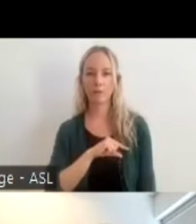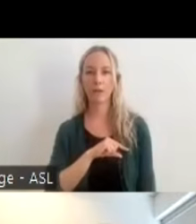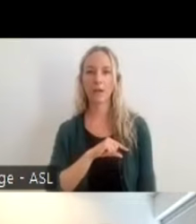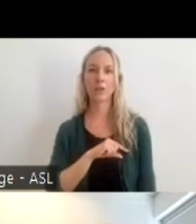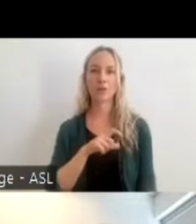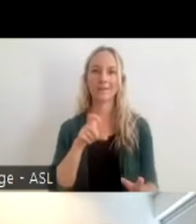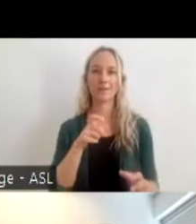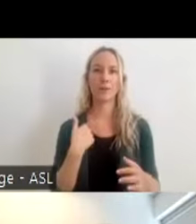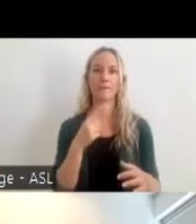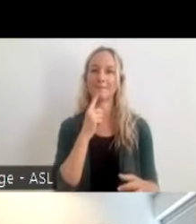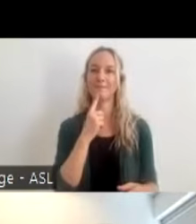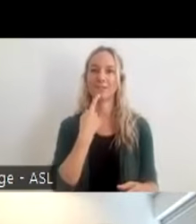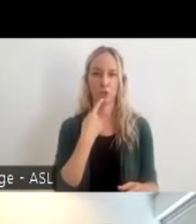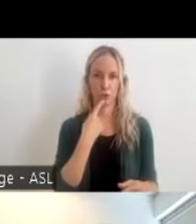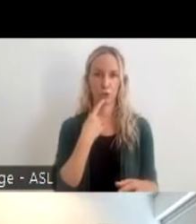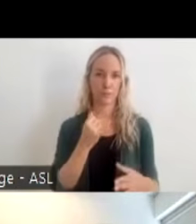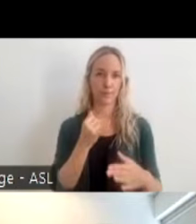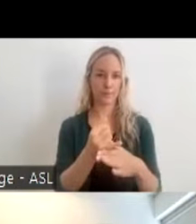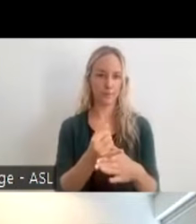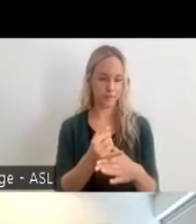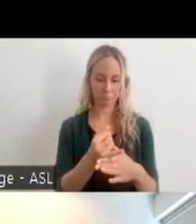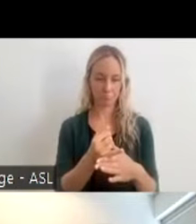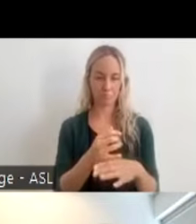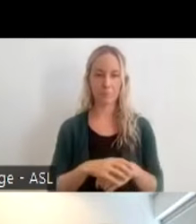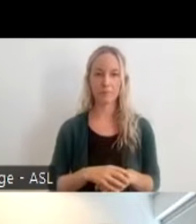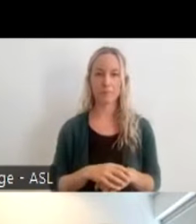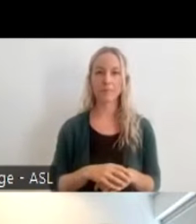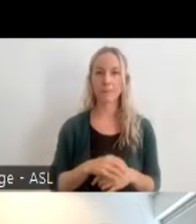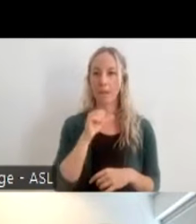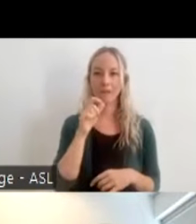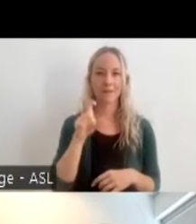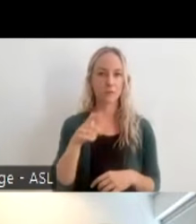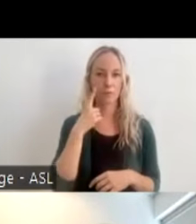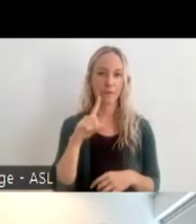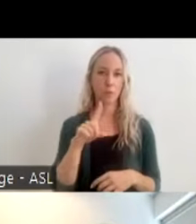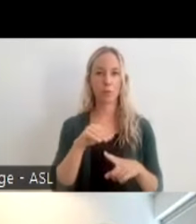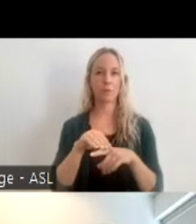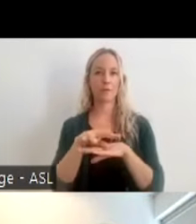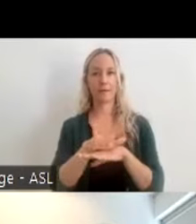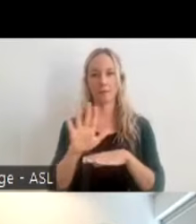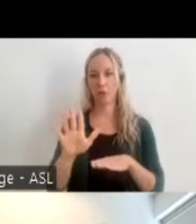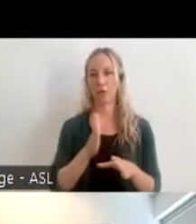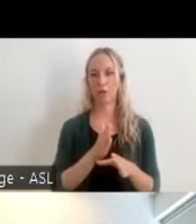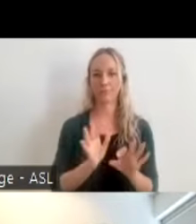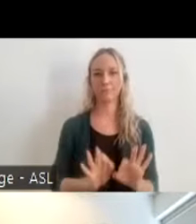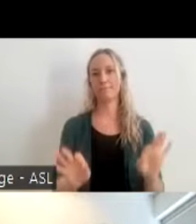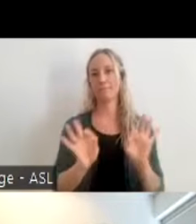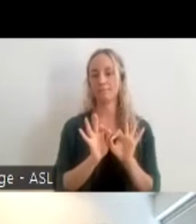courts have looked at cases, complaints have been filed under both the state human rights law and the ADA, there'